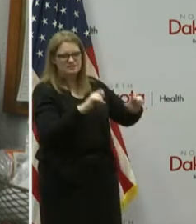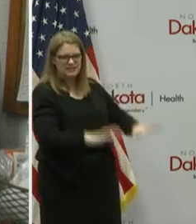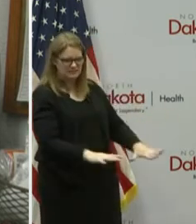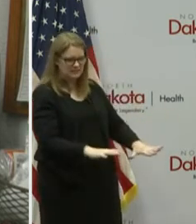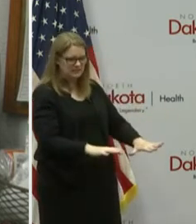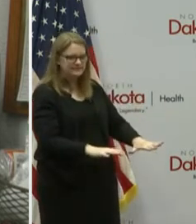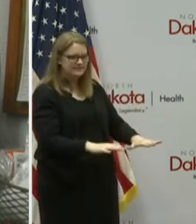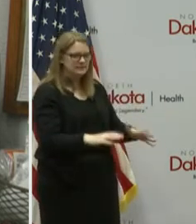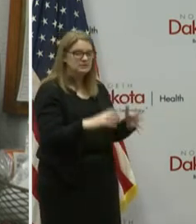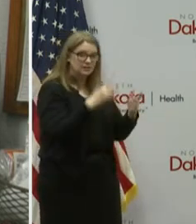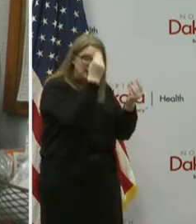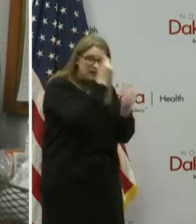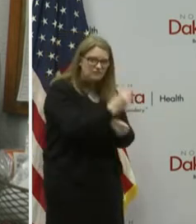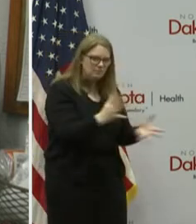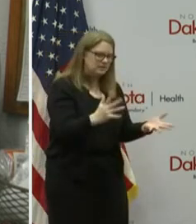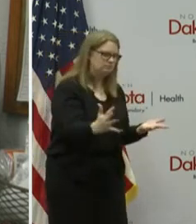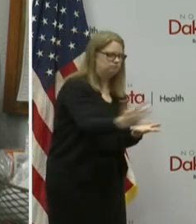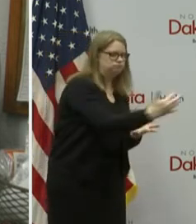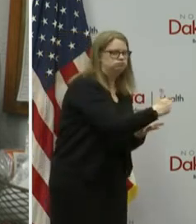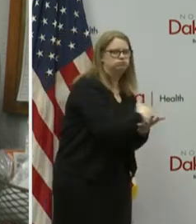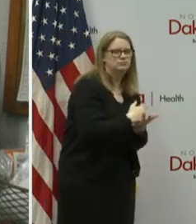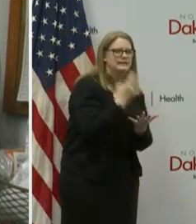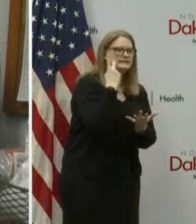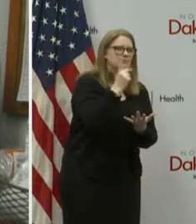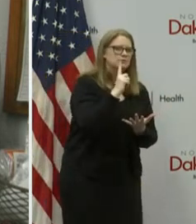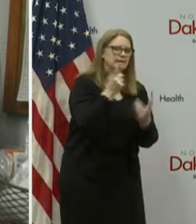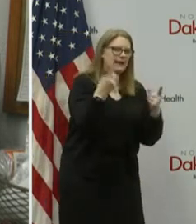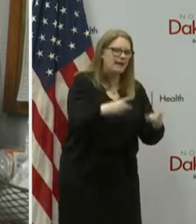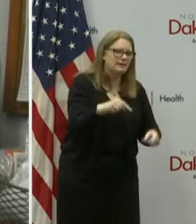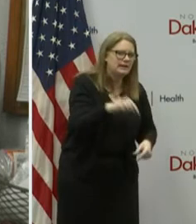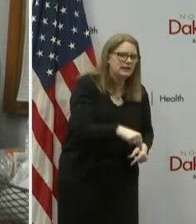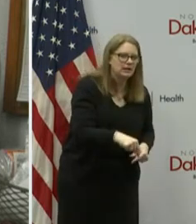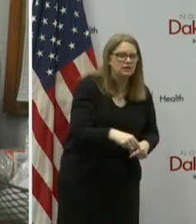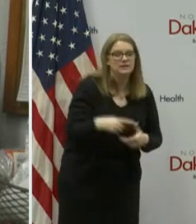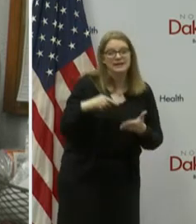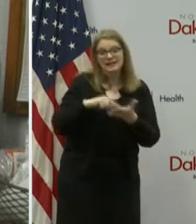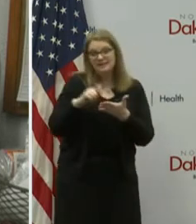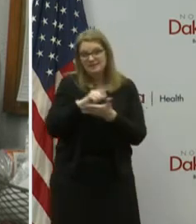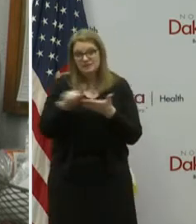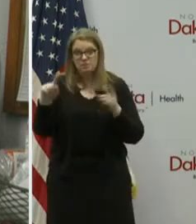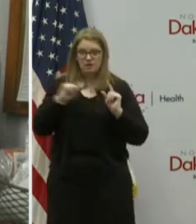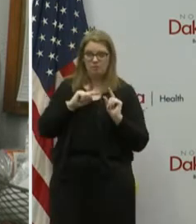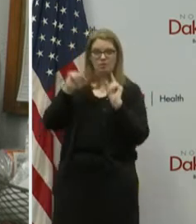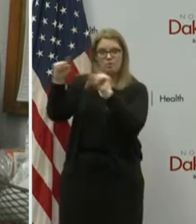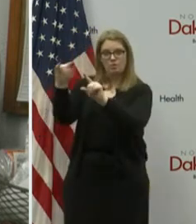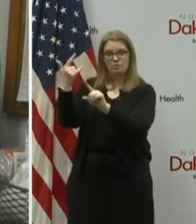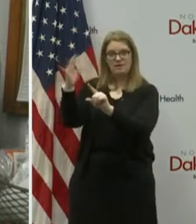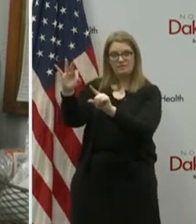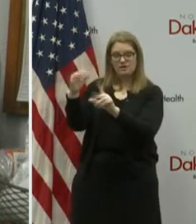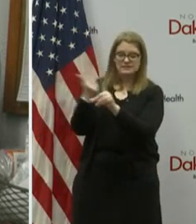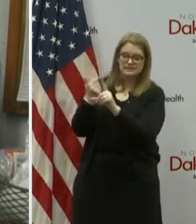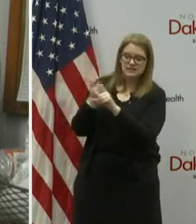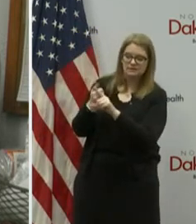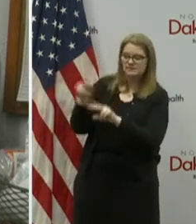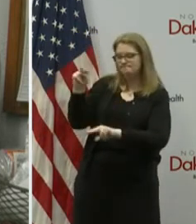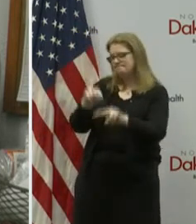STRATEGIES. AND HOW THAT WILL HELP TELL A MORE COMPLETE STORY IN NORTH DAKOTA. THIS WEEK WE ARE HEADING BACK TO